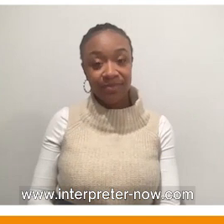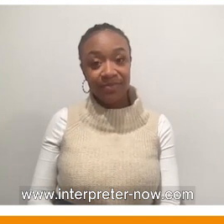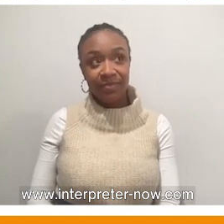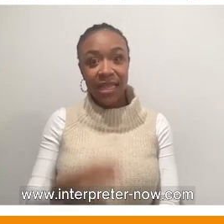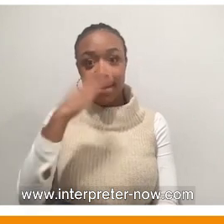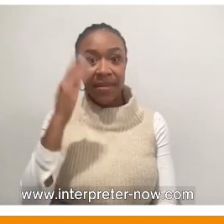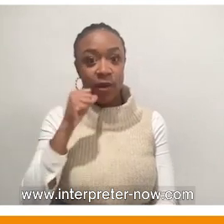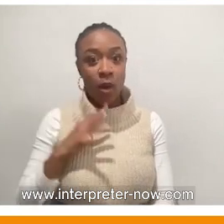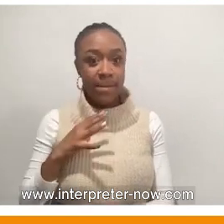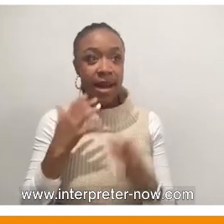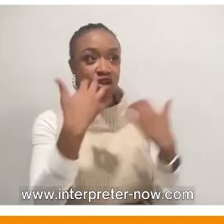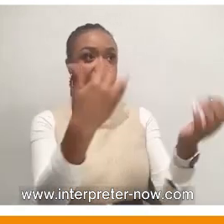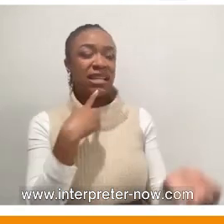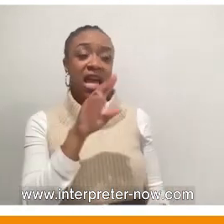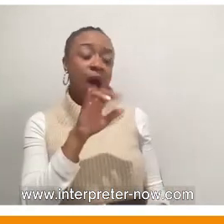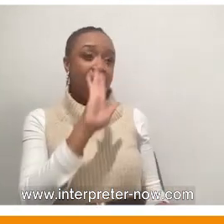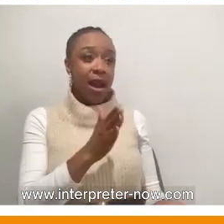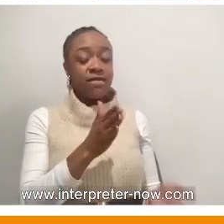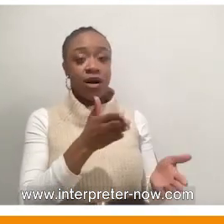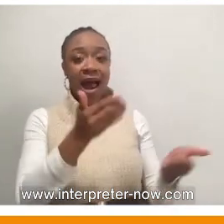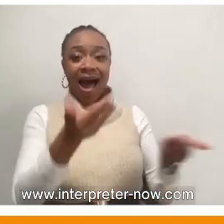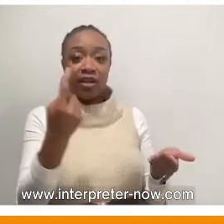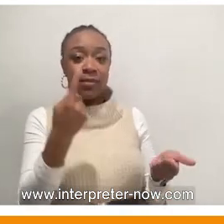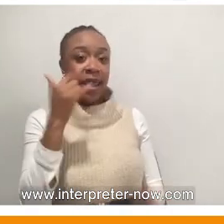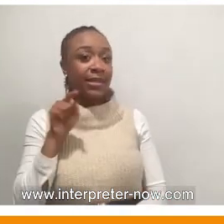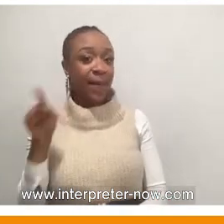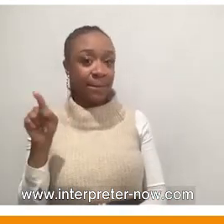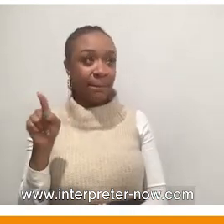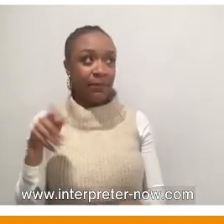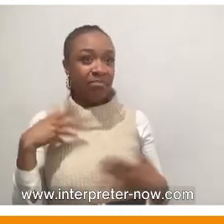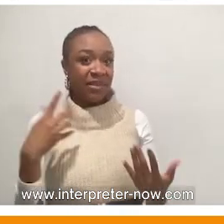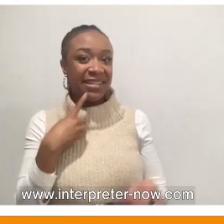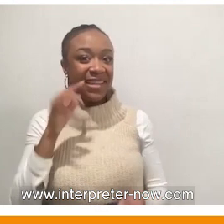There are Black women in the crowd that would say, "Yes, I would never hire someone that looks like him."